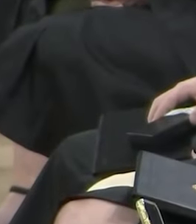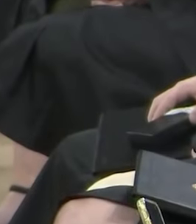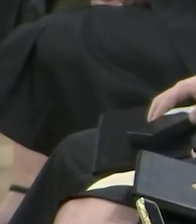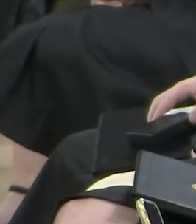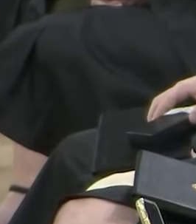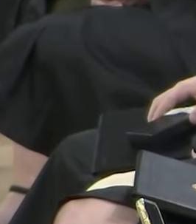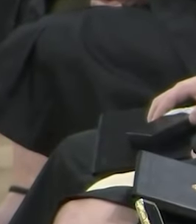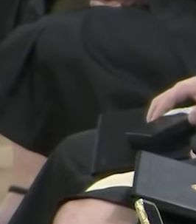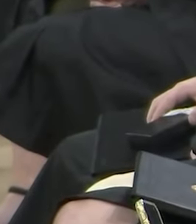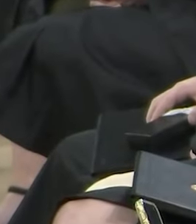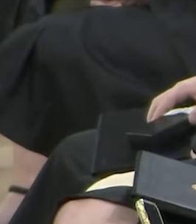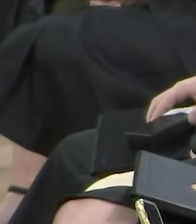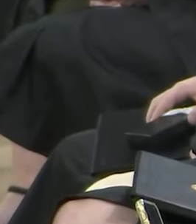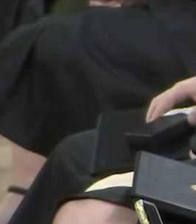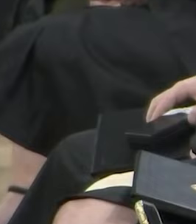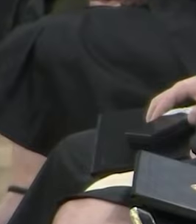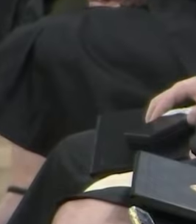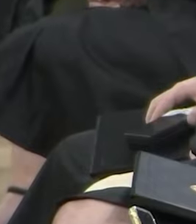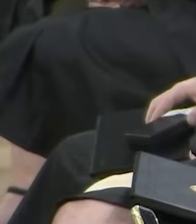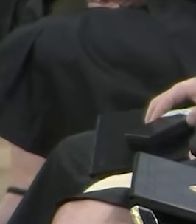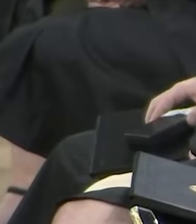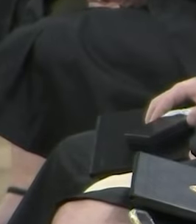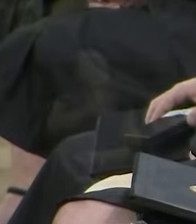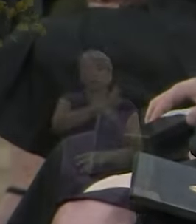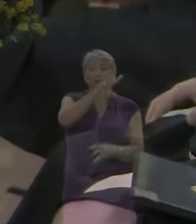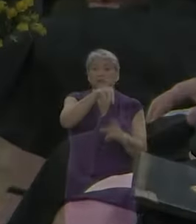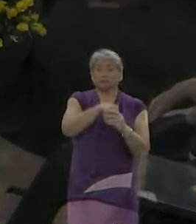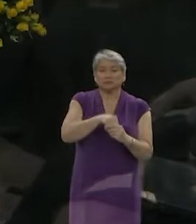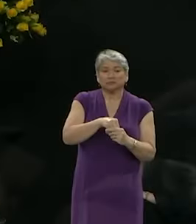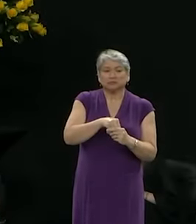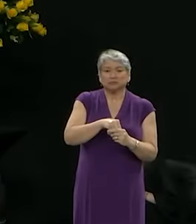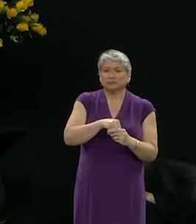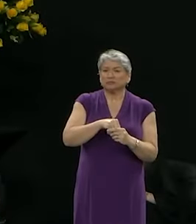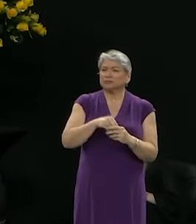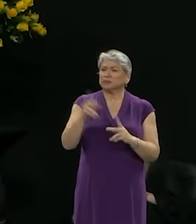You are part of a group of individuals who will find their way all around the world